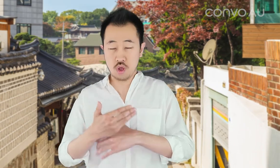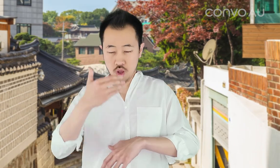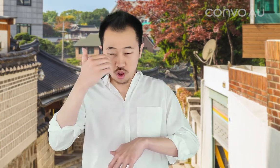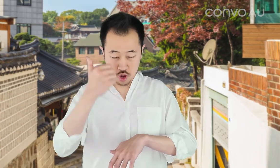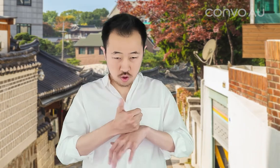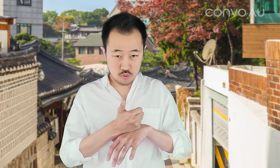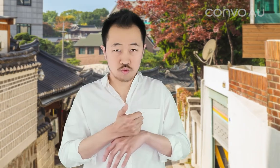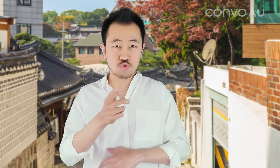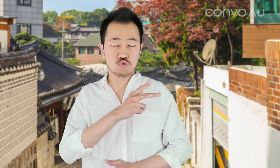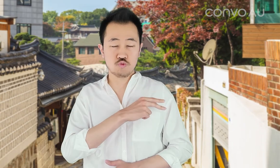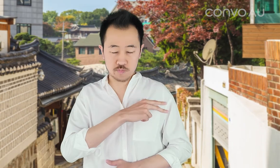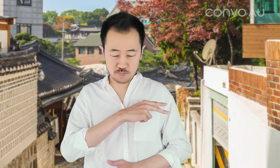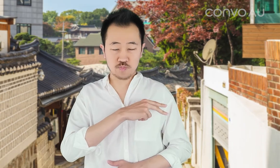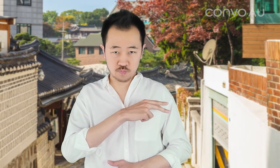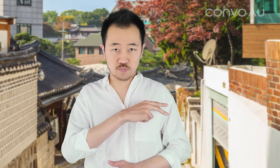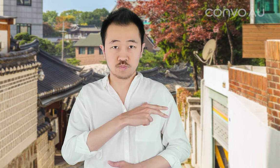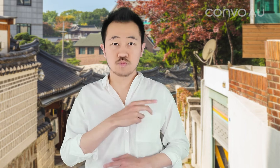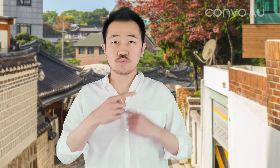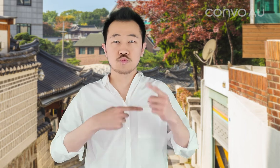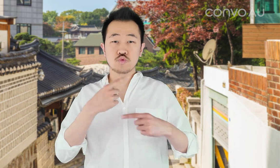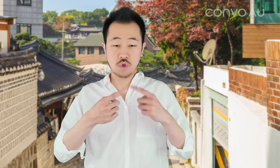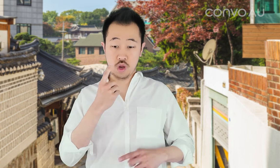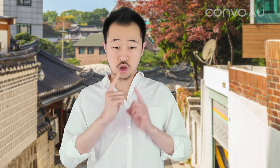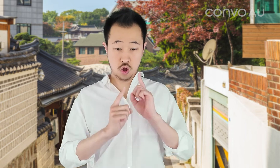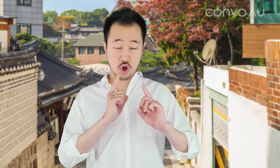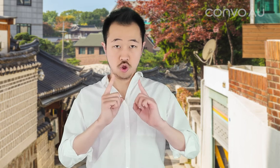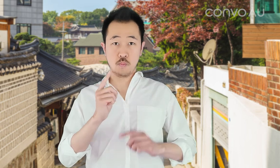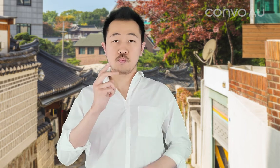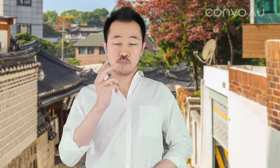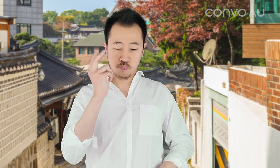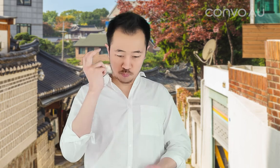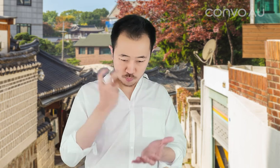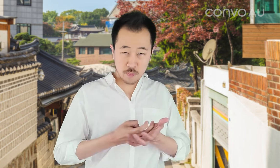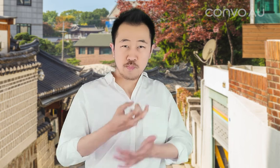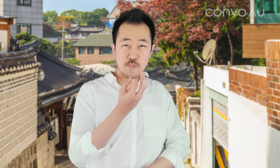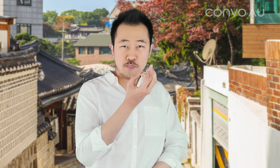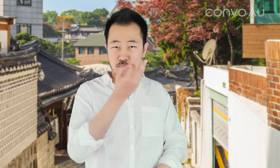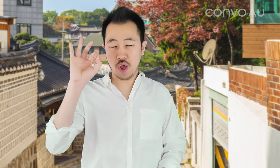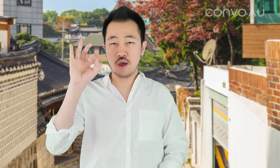Finally, through the great effort of the community the Korean Sign Language Act was passed by the national assembly.